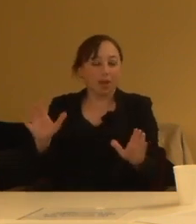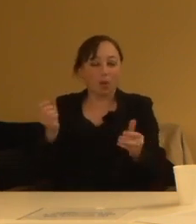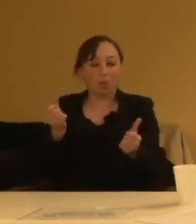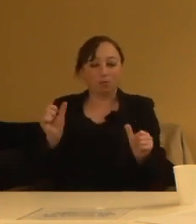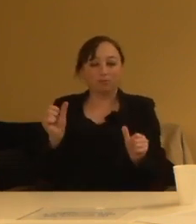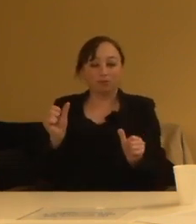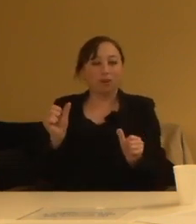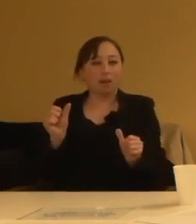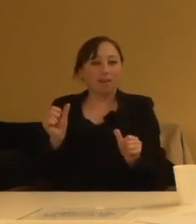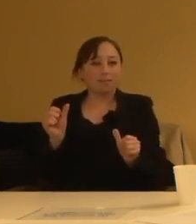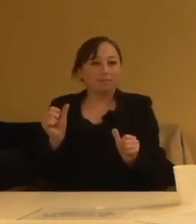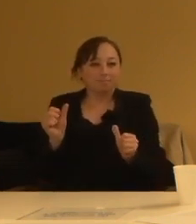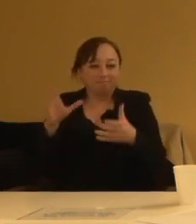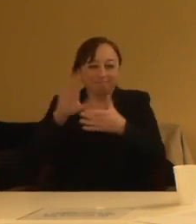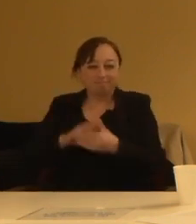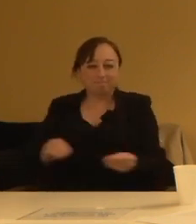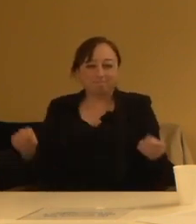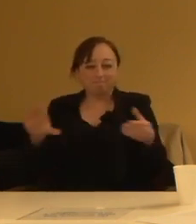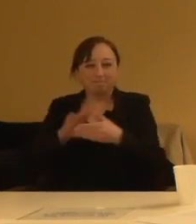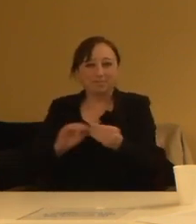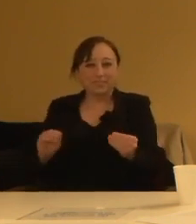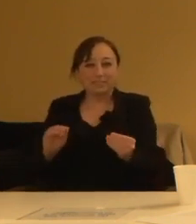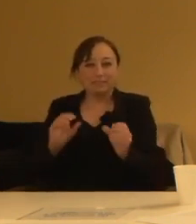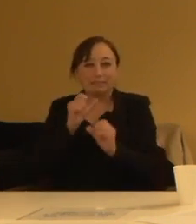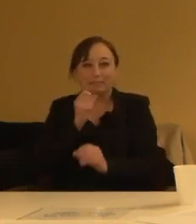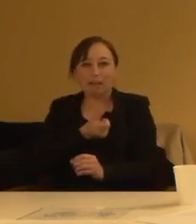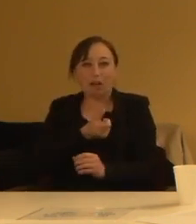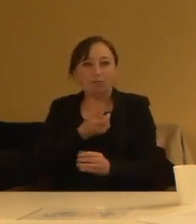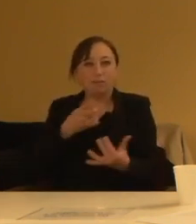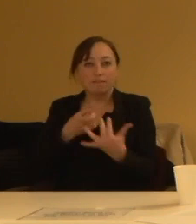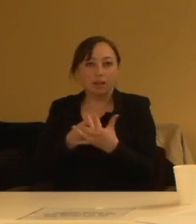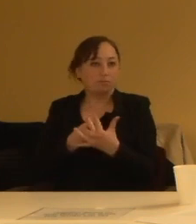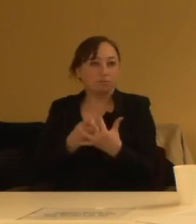being weird but